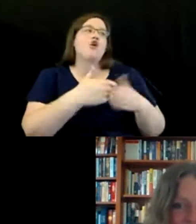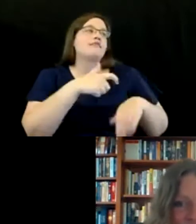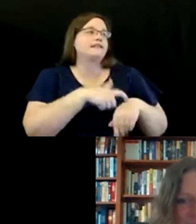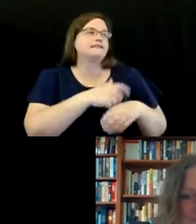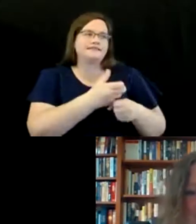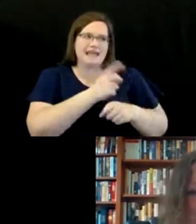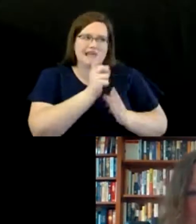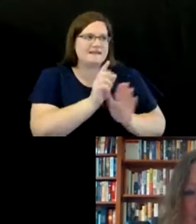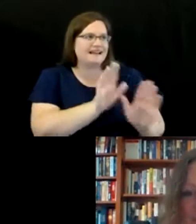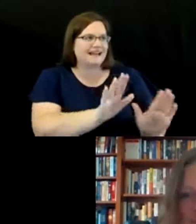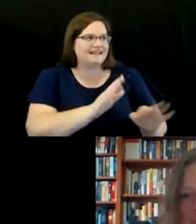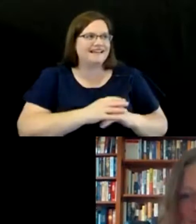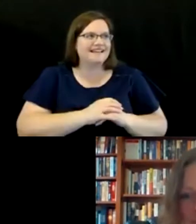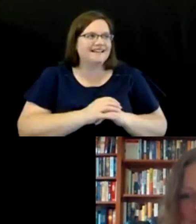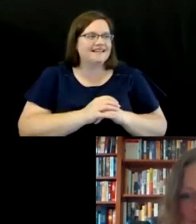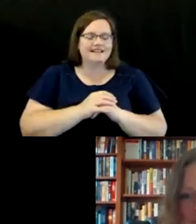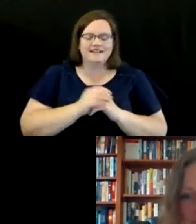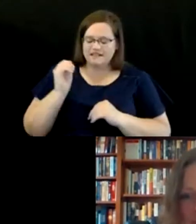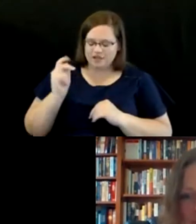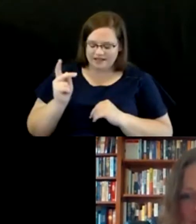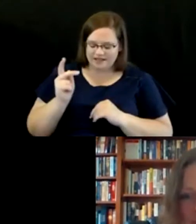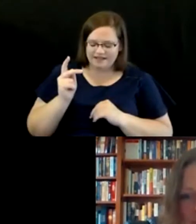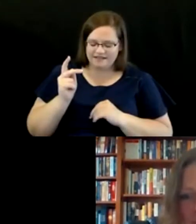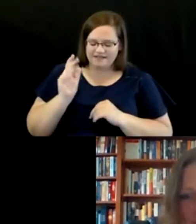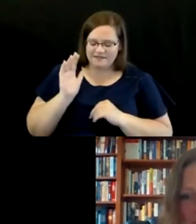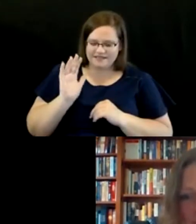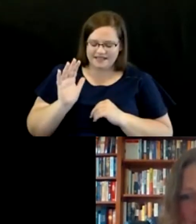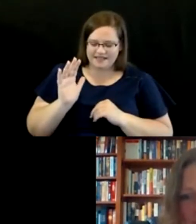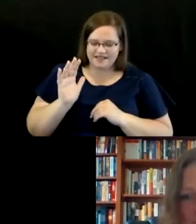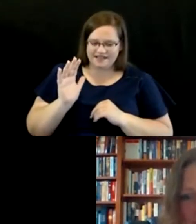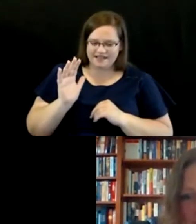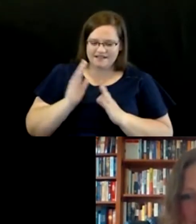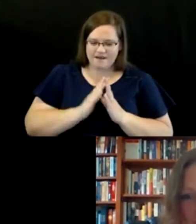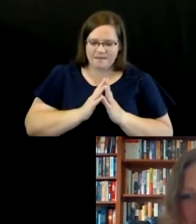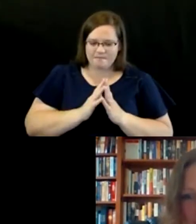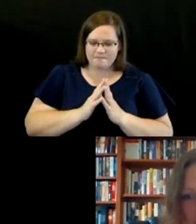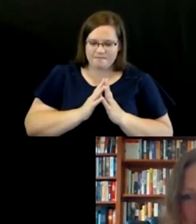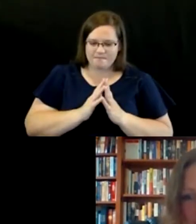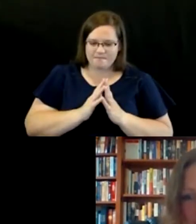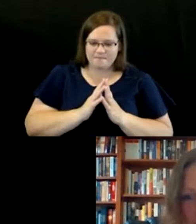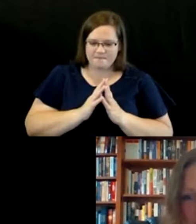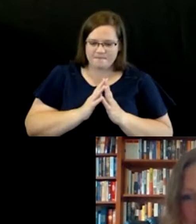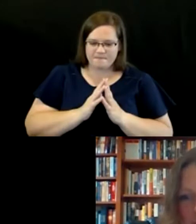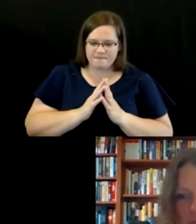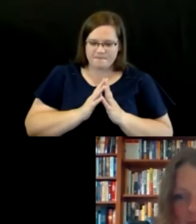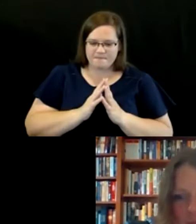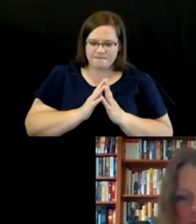Okay. Let's see.